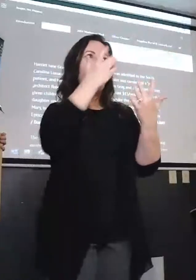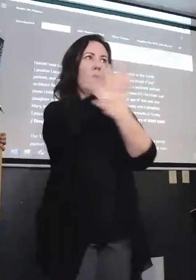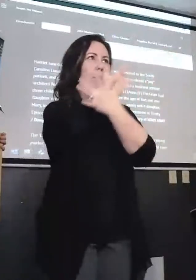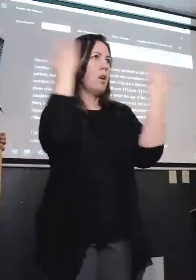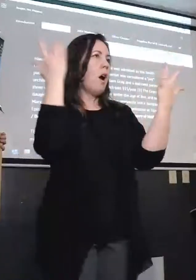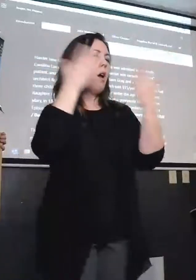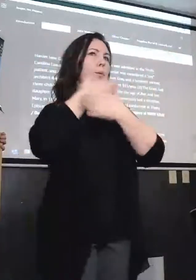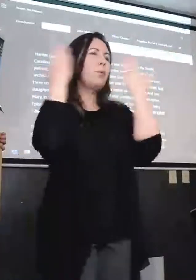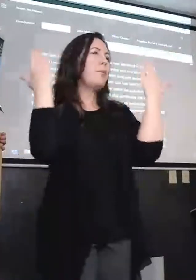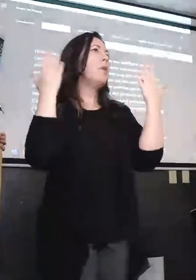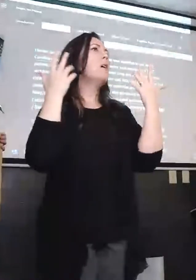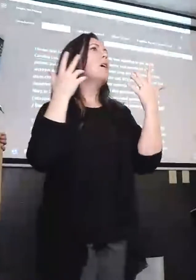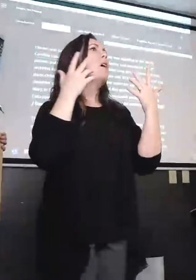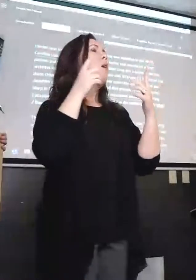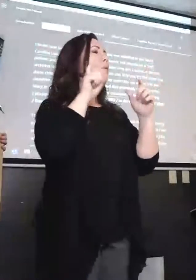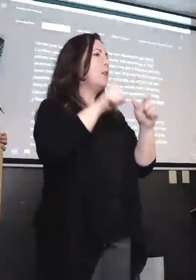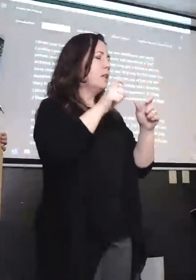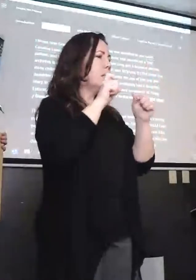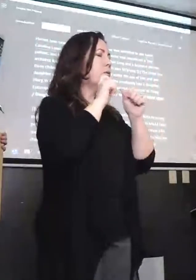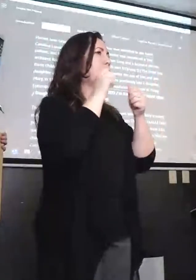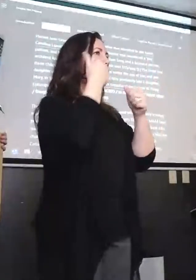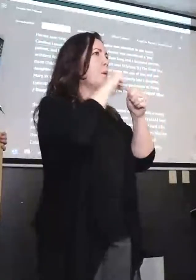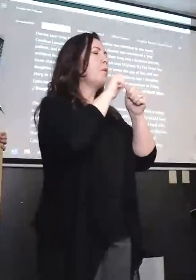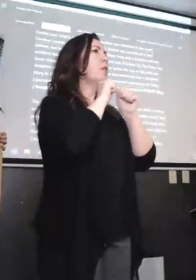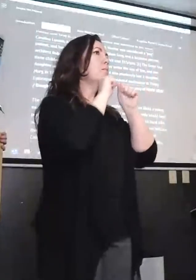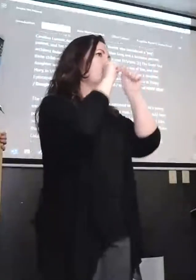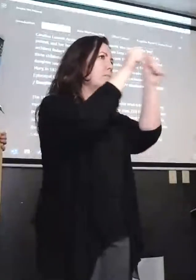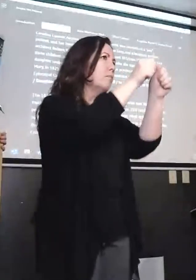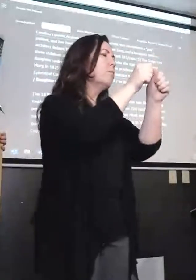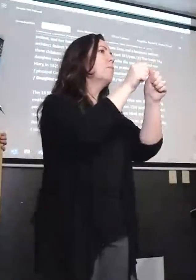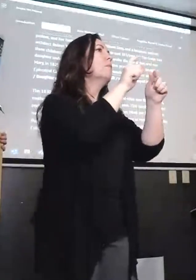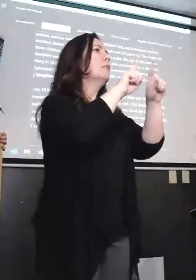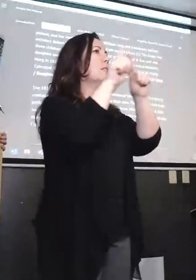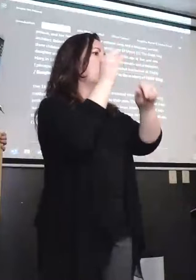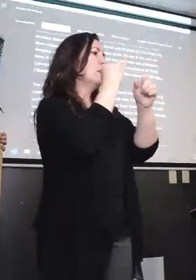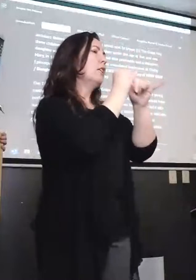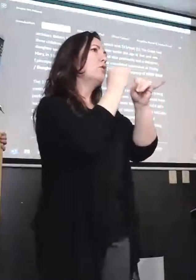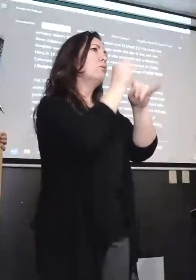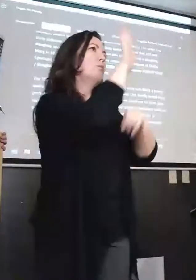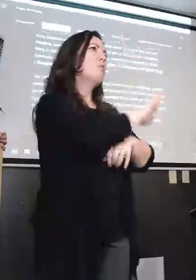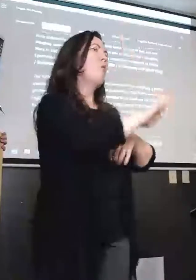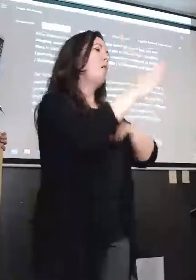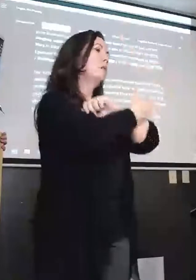that continues to be made to end institutions across the country. Able South Carolina,